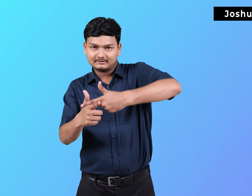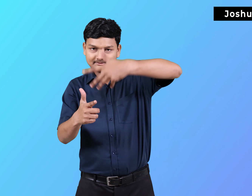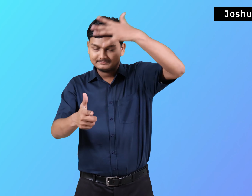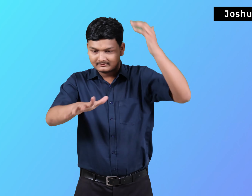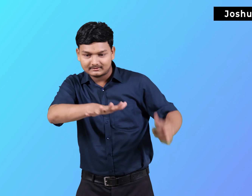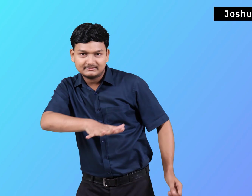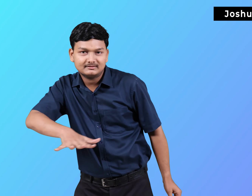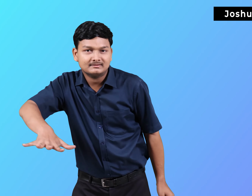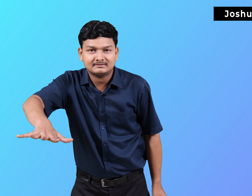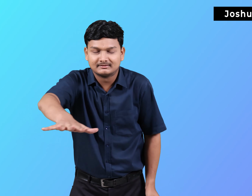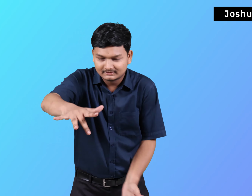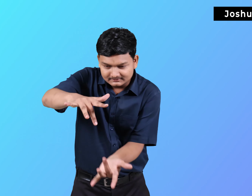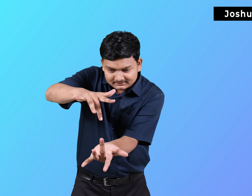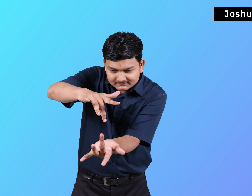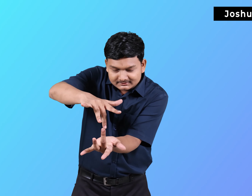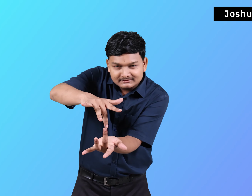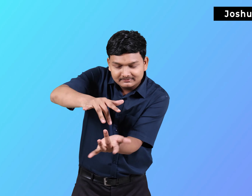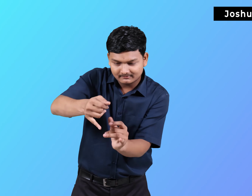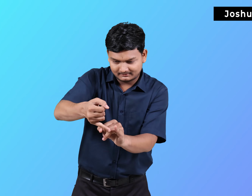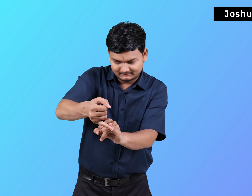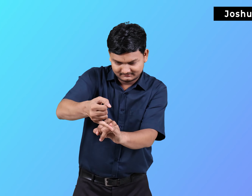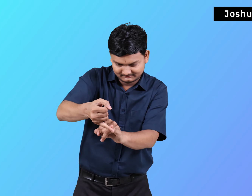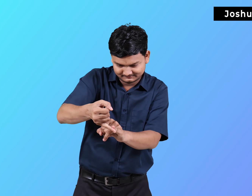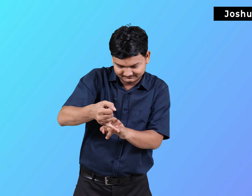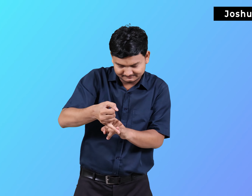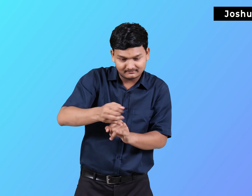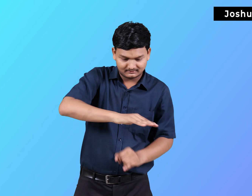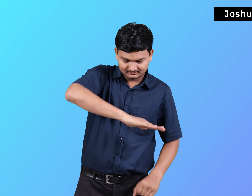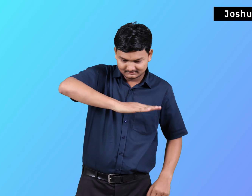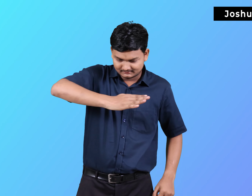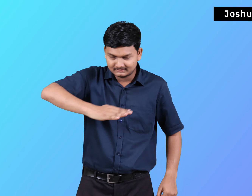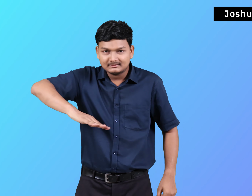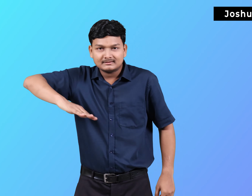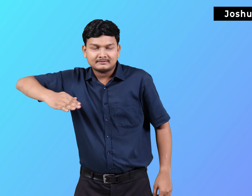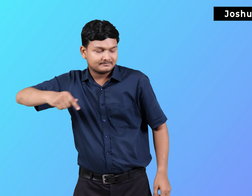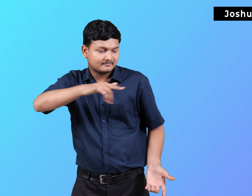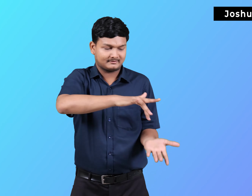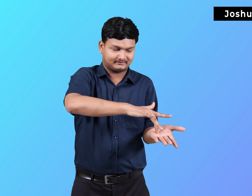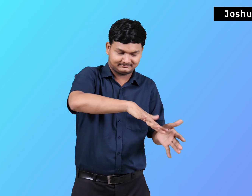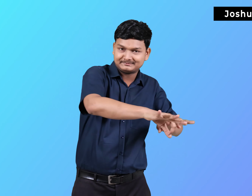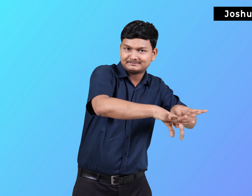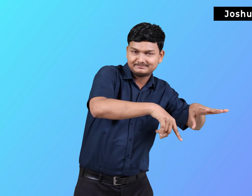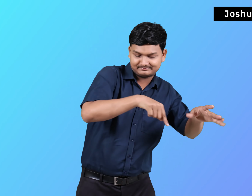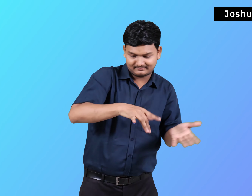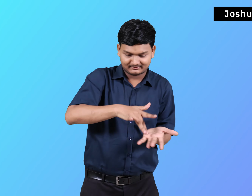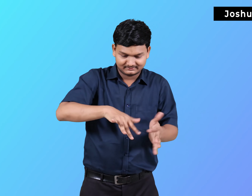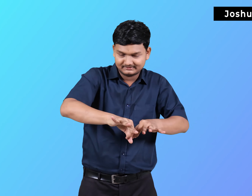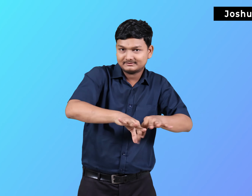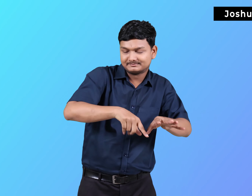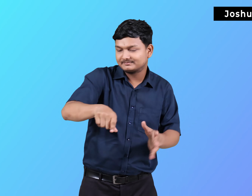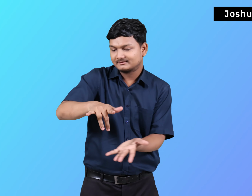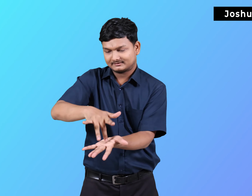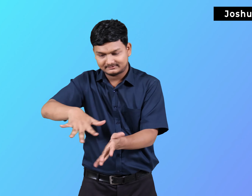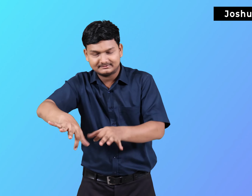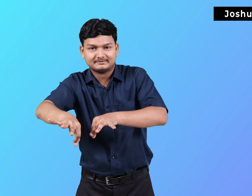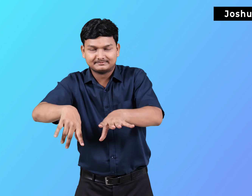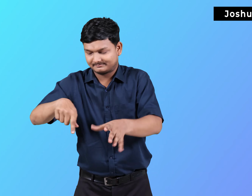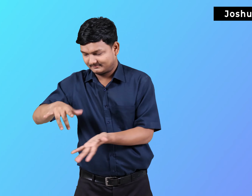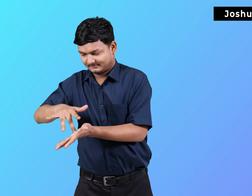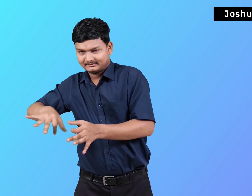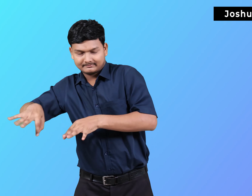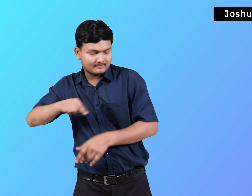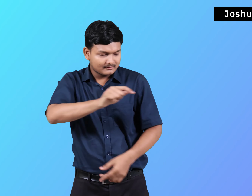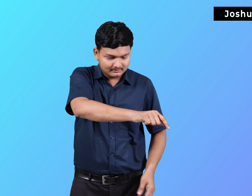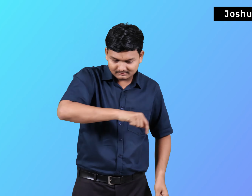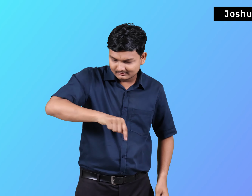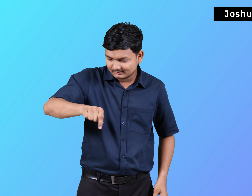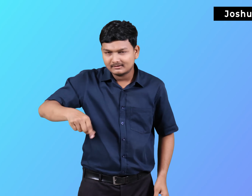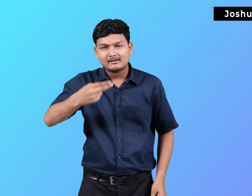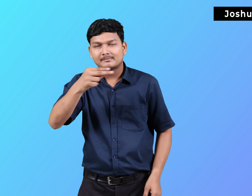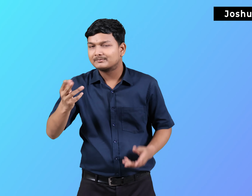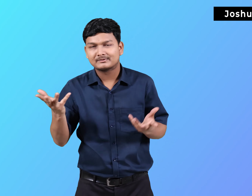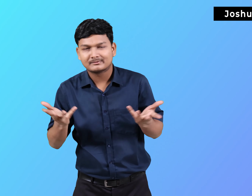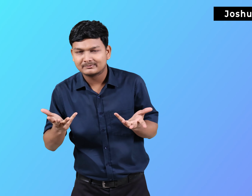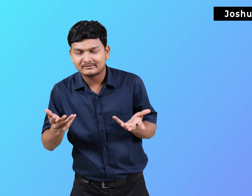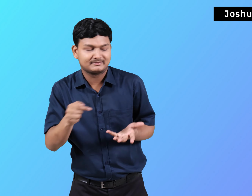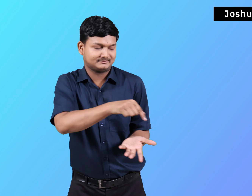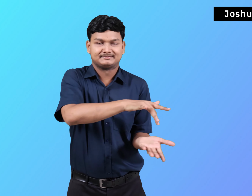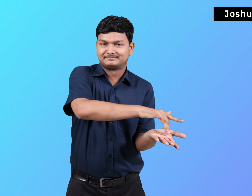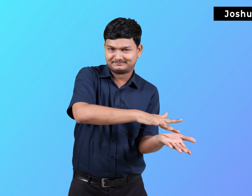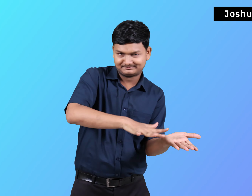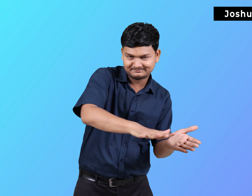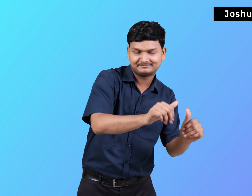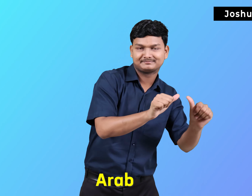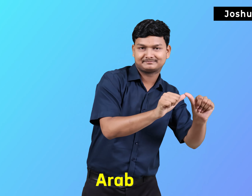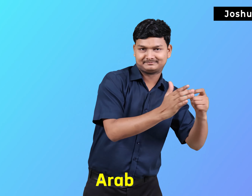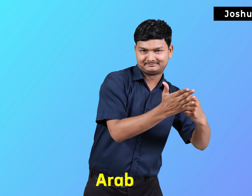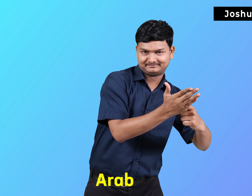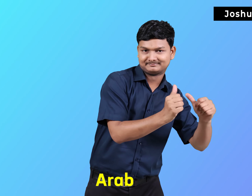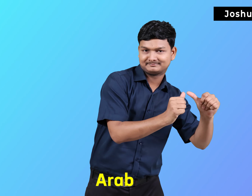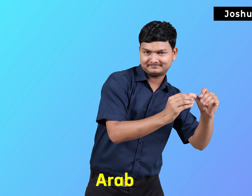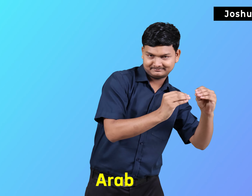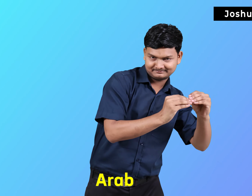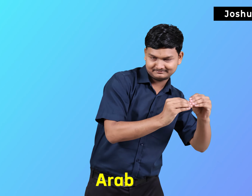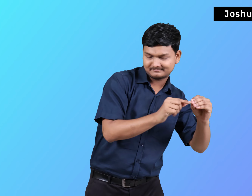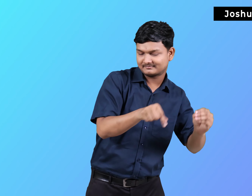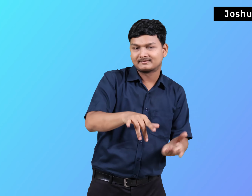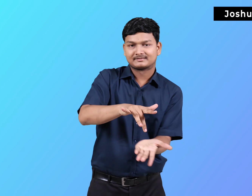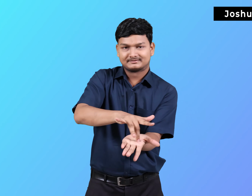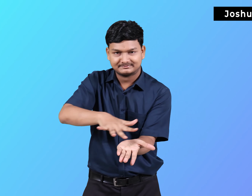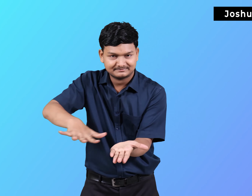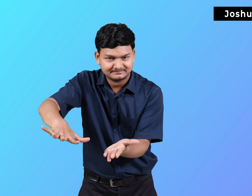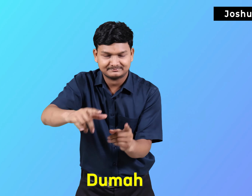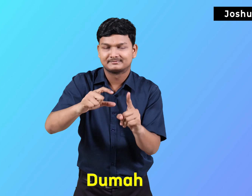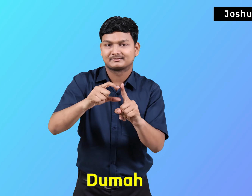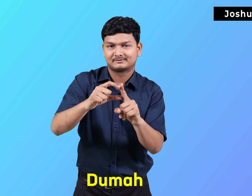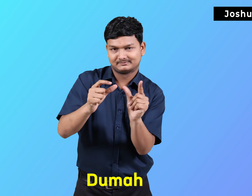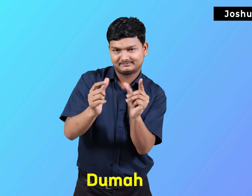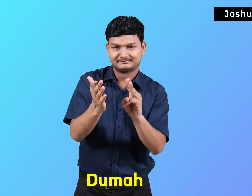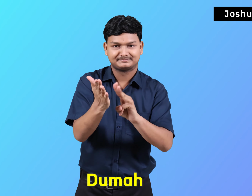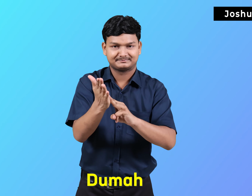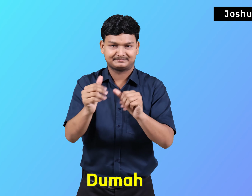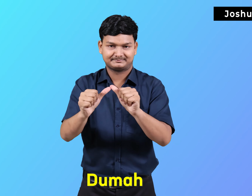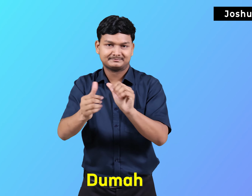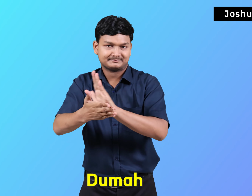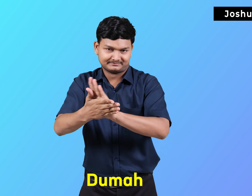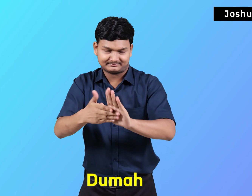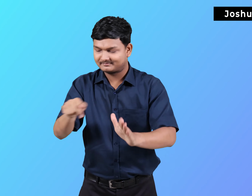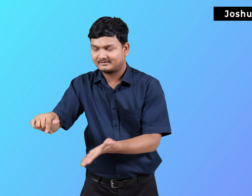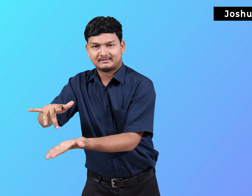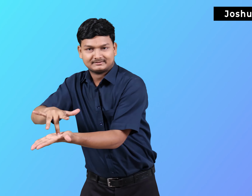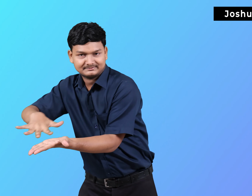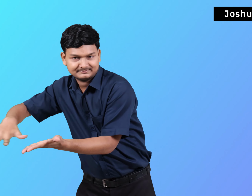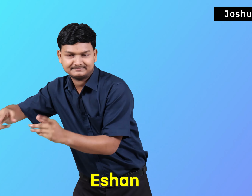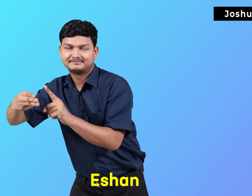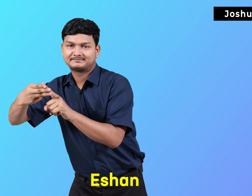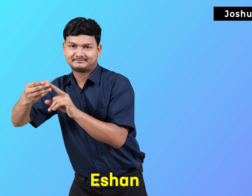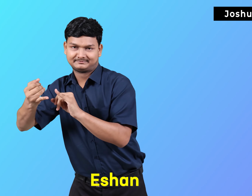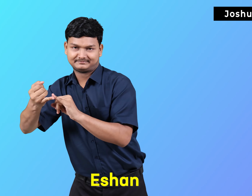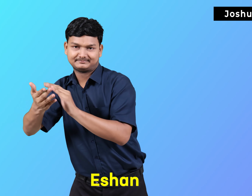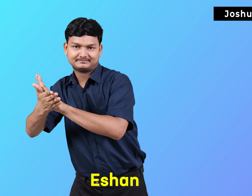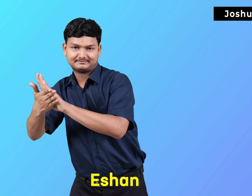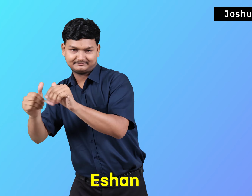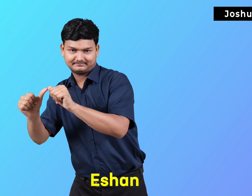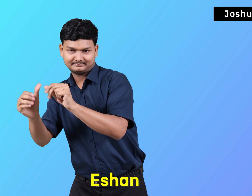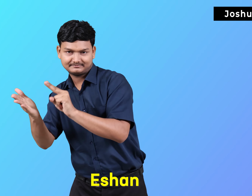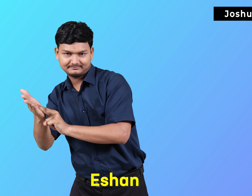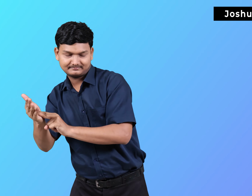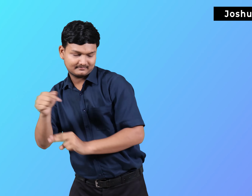The next area in the hill country included these cities: Arab, Dumah, Eshan,